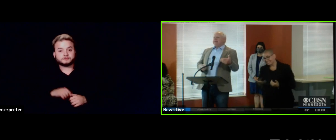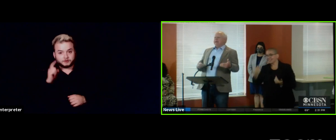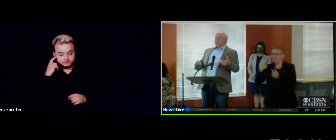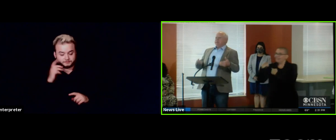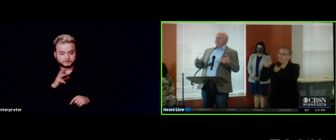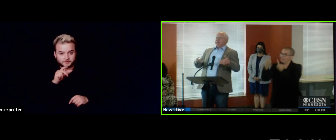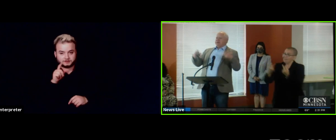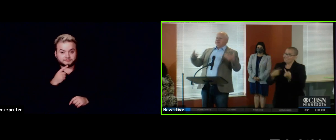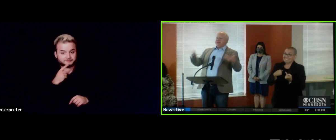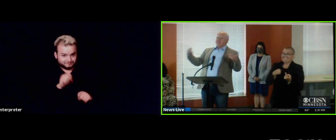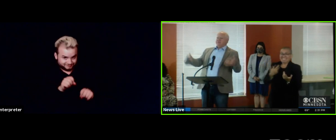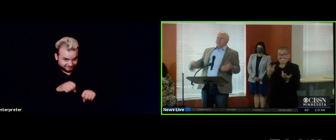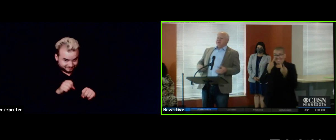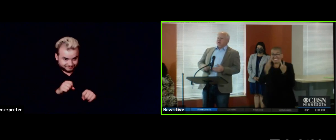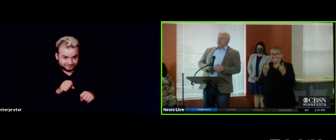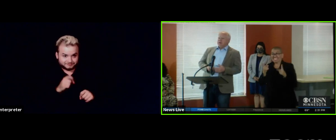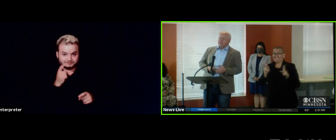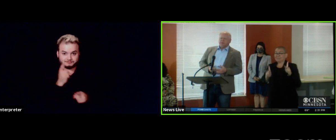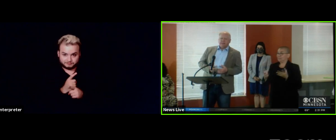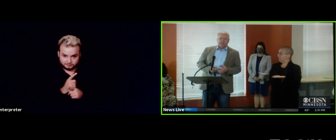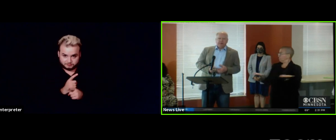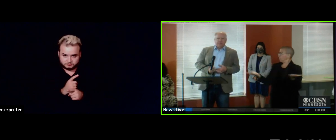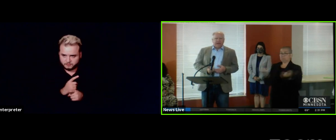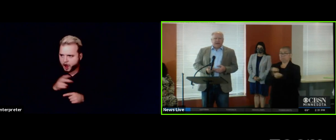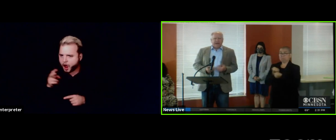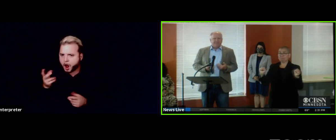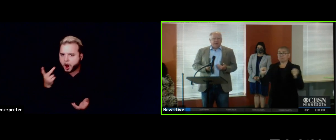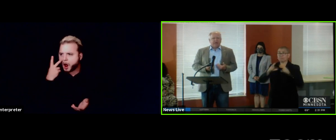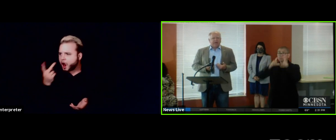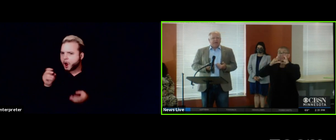it it appears like you're safe and things are good I think Tom's point is right. I'm